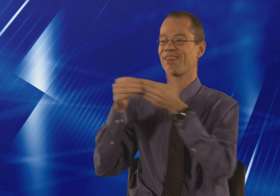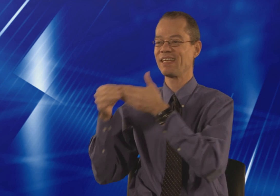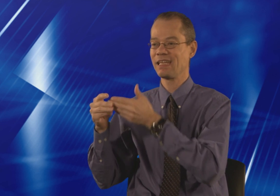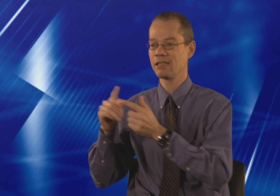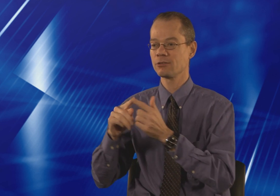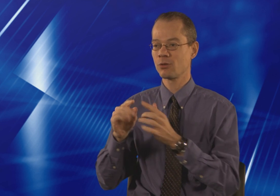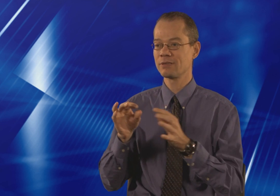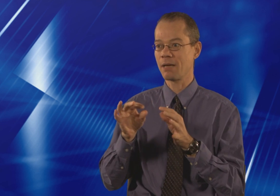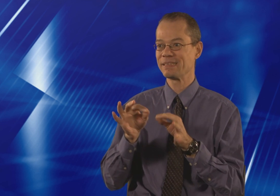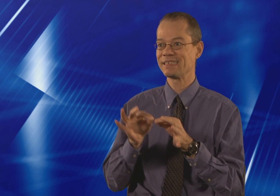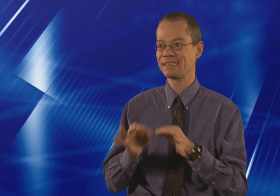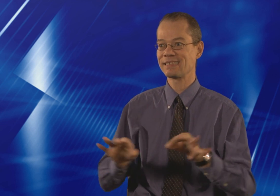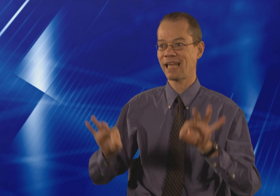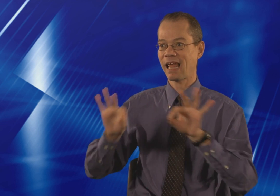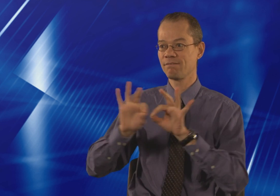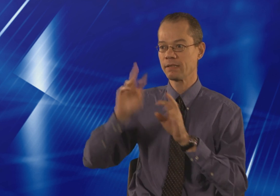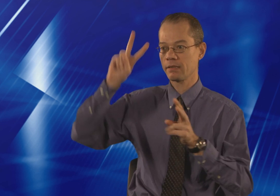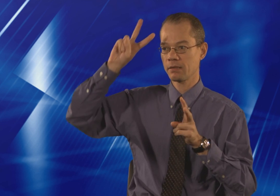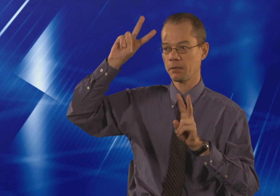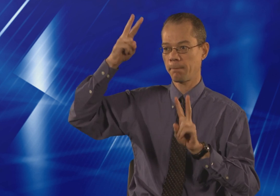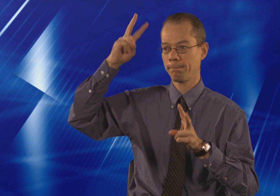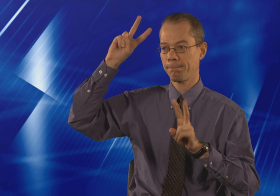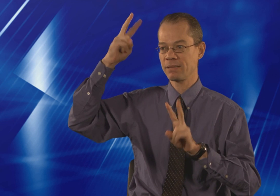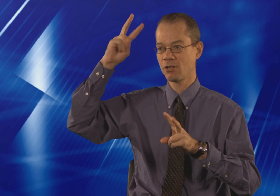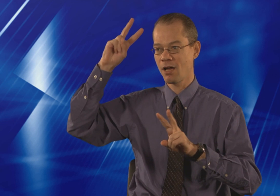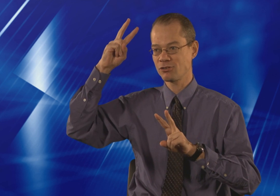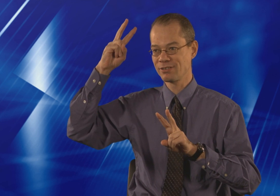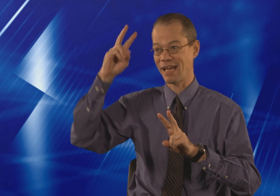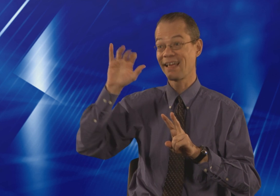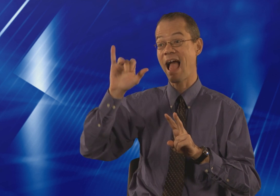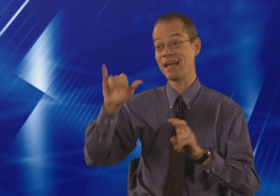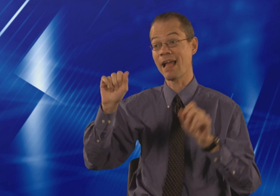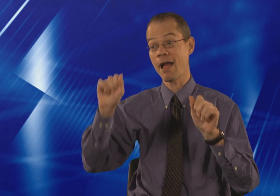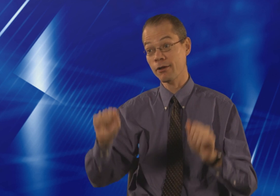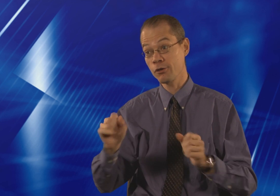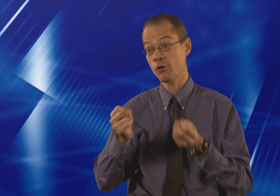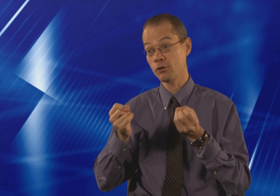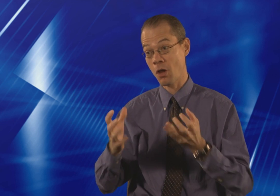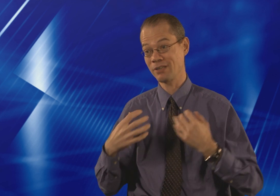that might lead them to a significant misunderstanding,